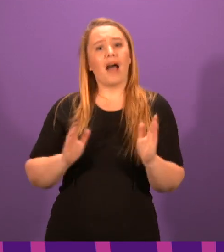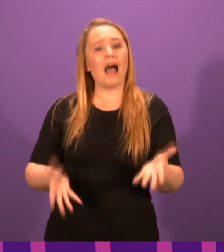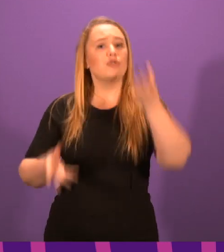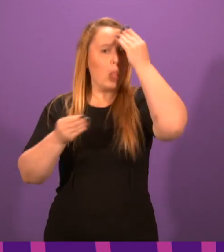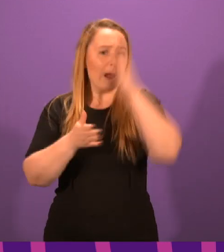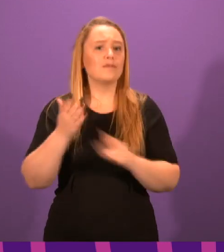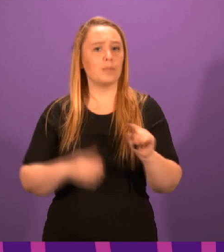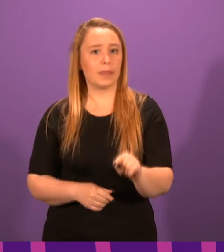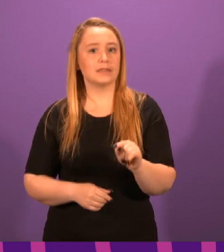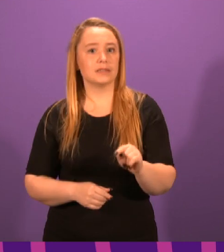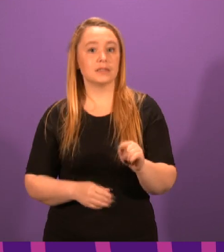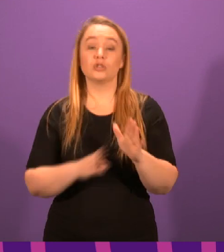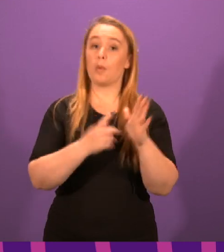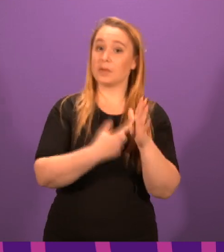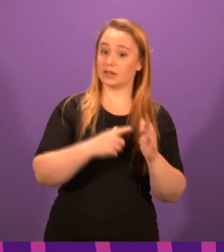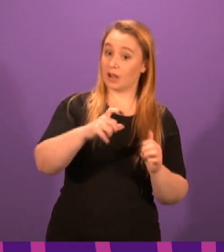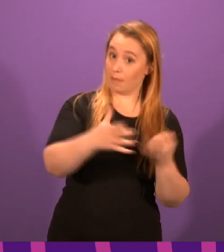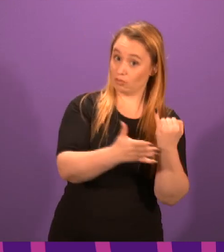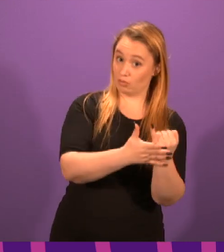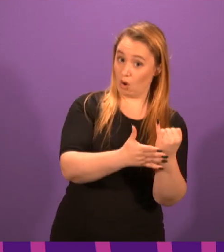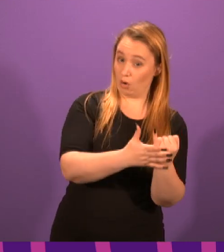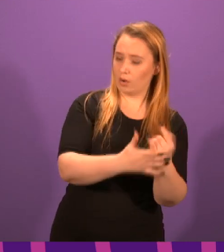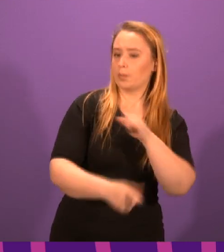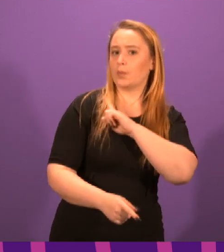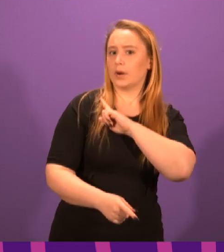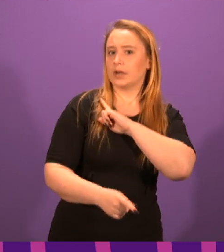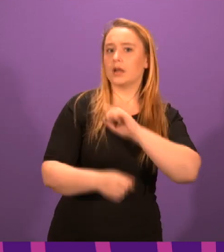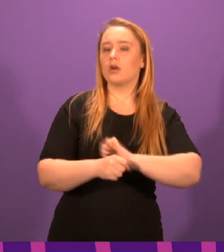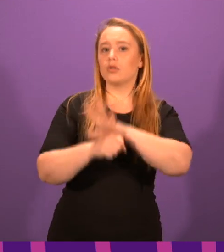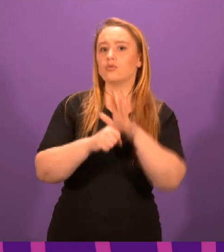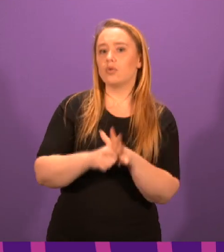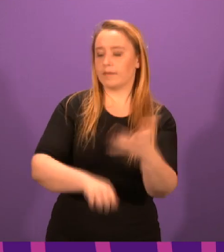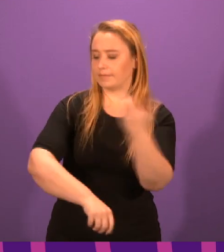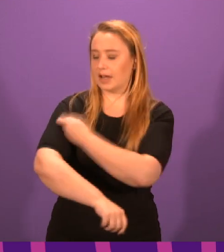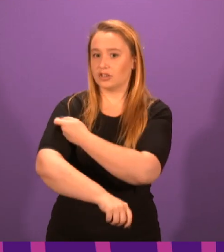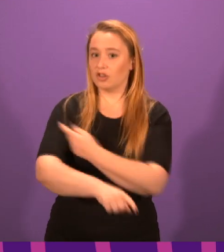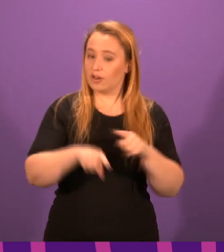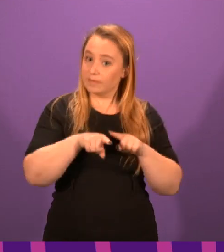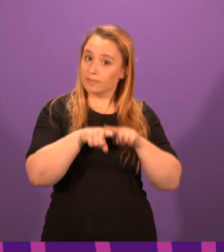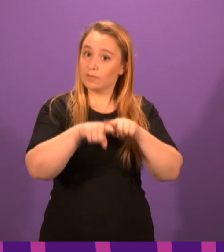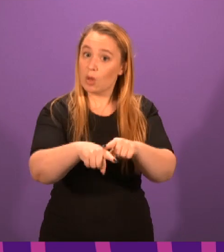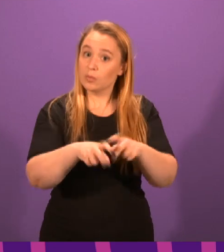Mr Cameron is wrong. The Covid vaccination delivery programme will not follow the same model